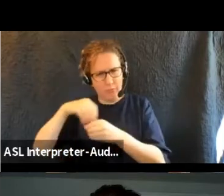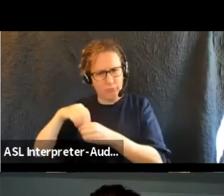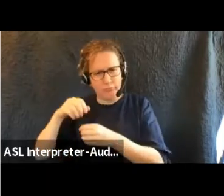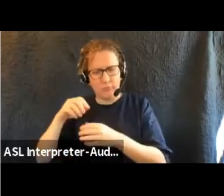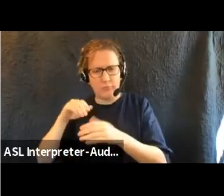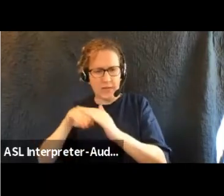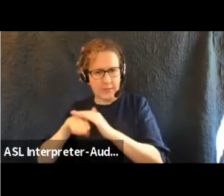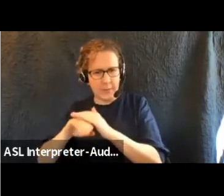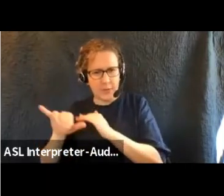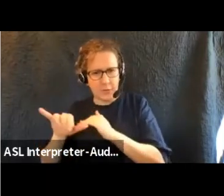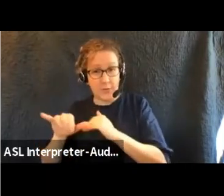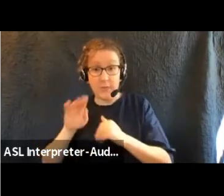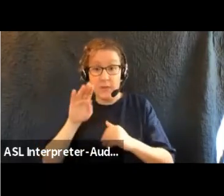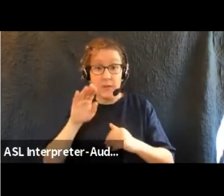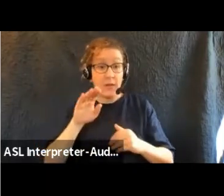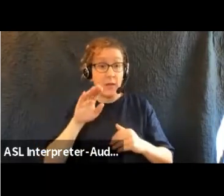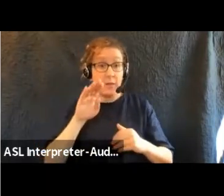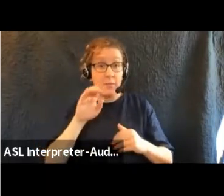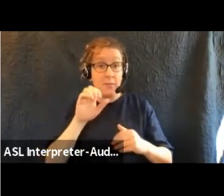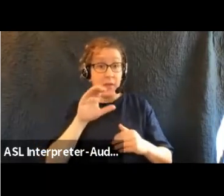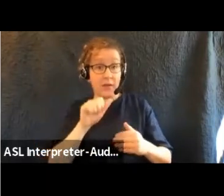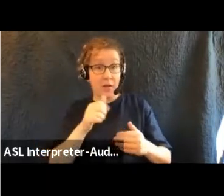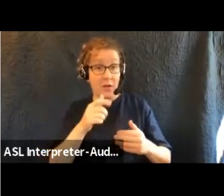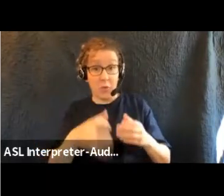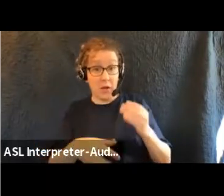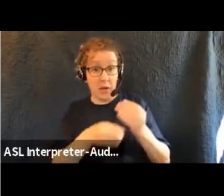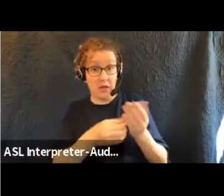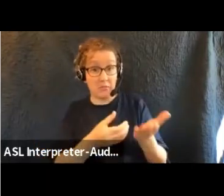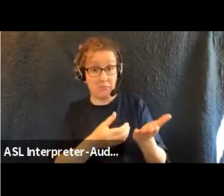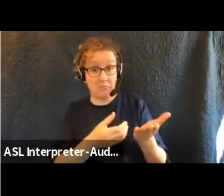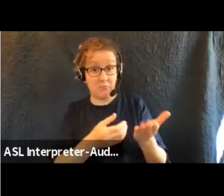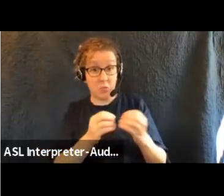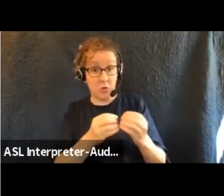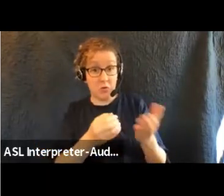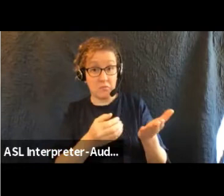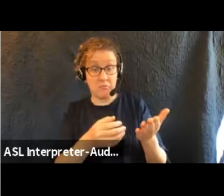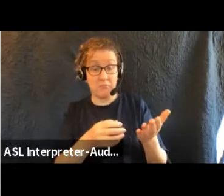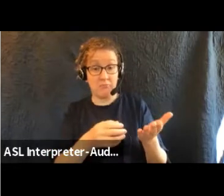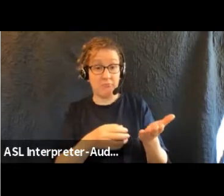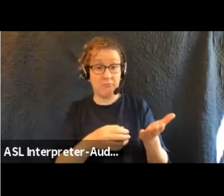Becca did you have anything else you wanted to add there?